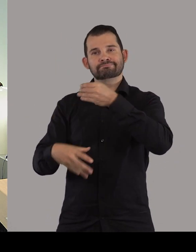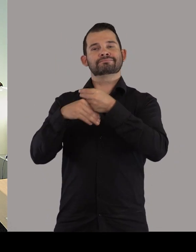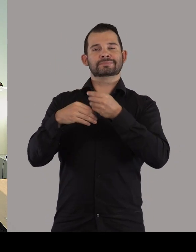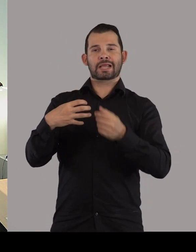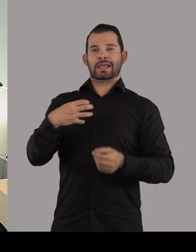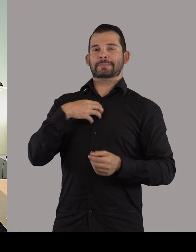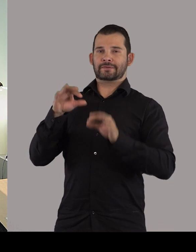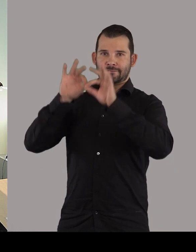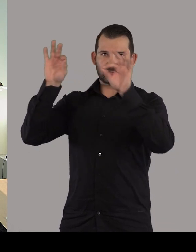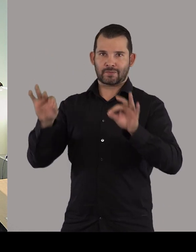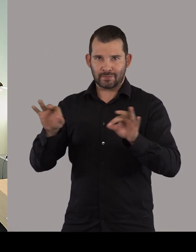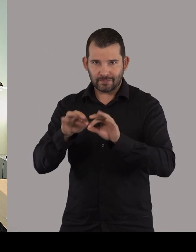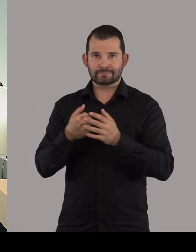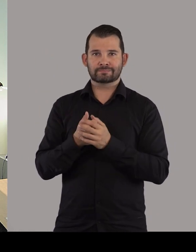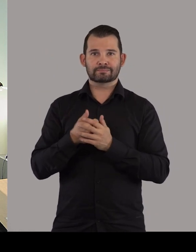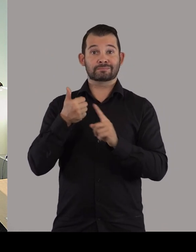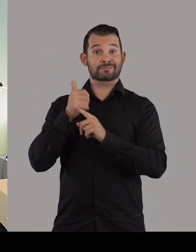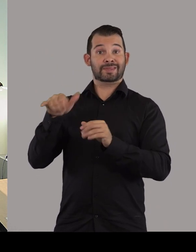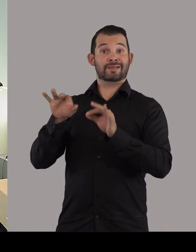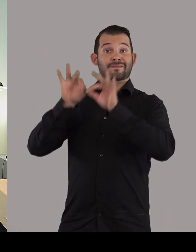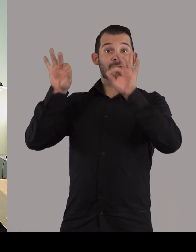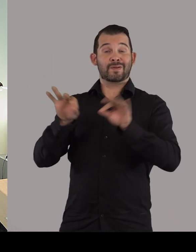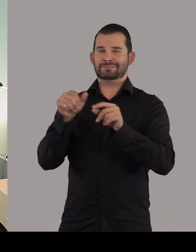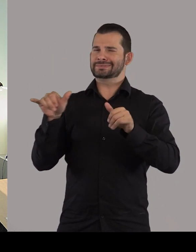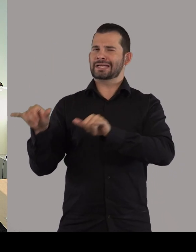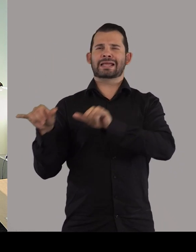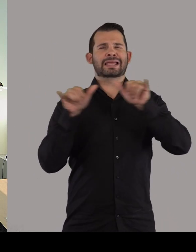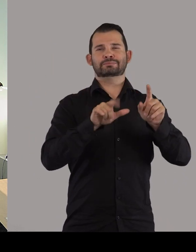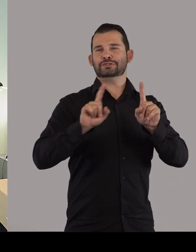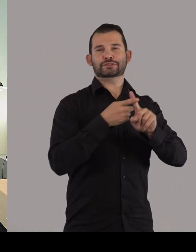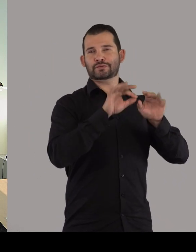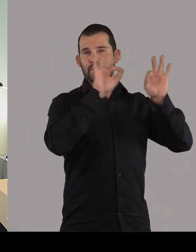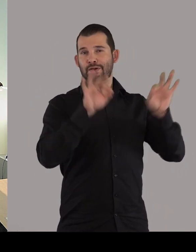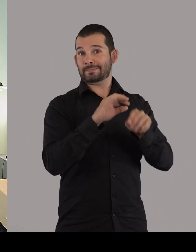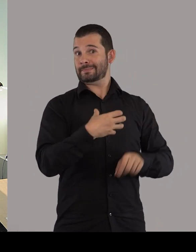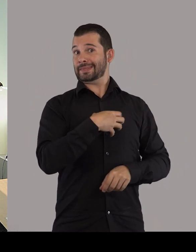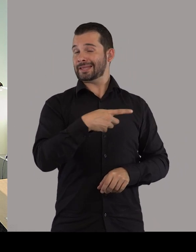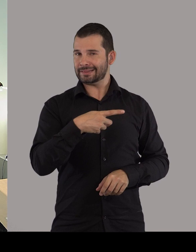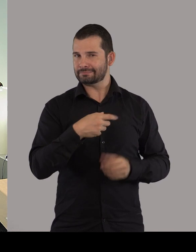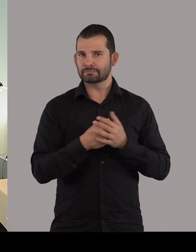This form is the same as the initial appeal form. When filling out this appeal form,